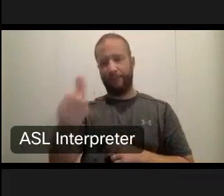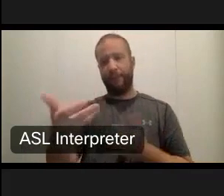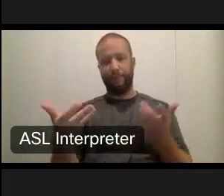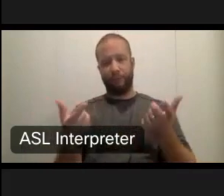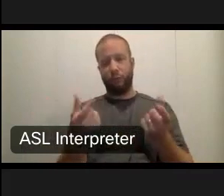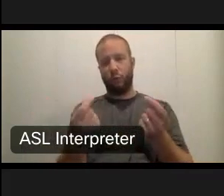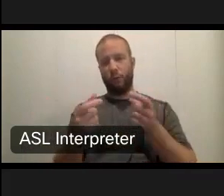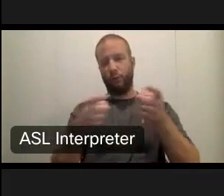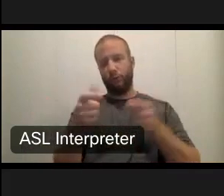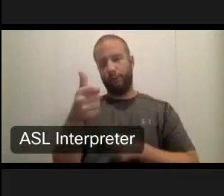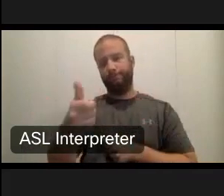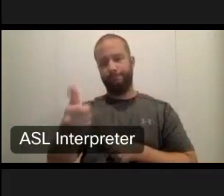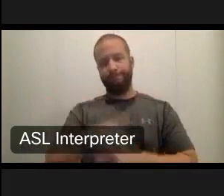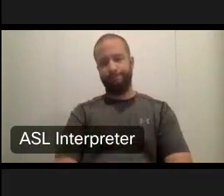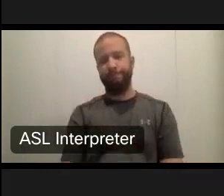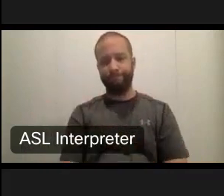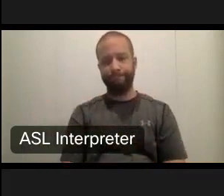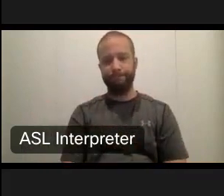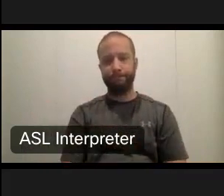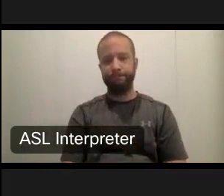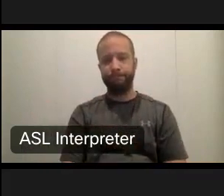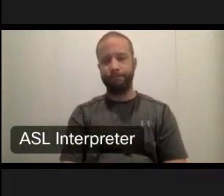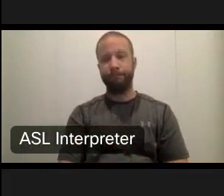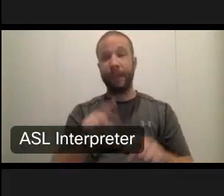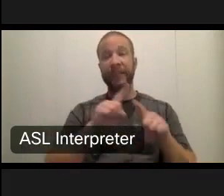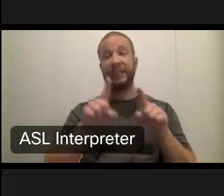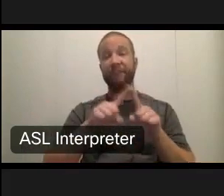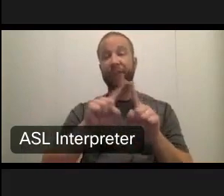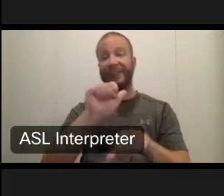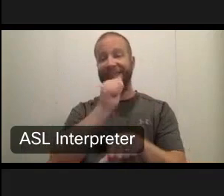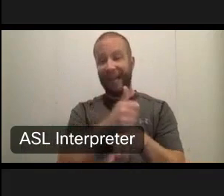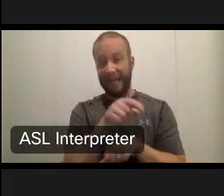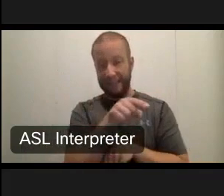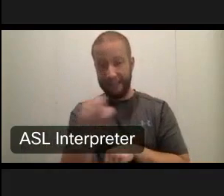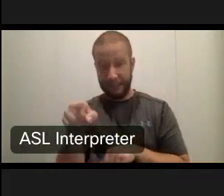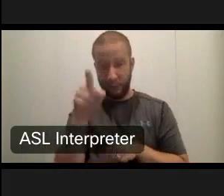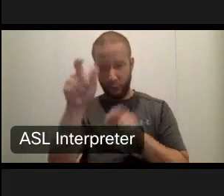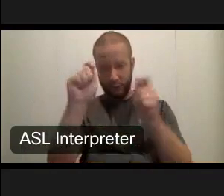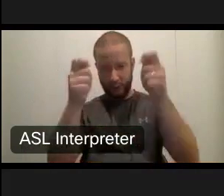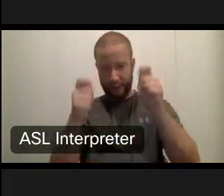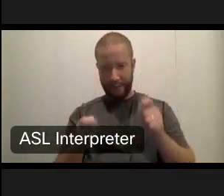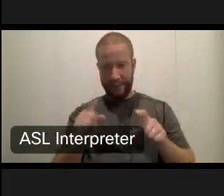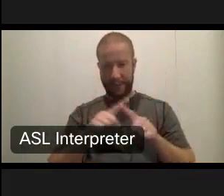there are additional settings so you may adjust the appearance of the captions if needed